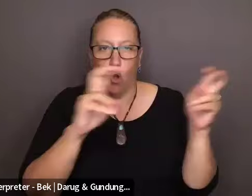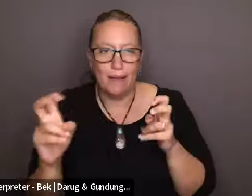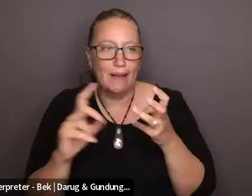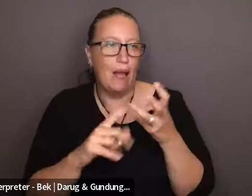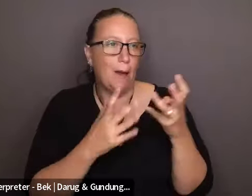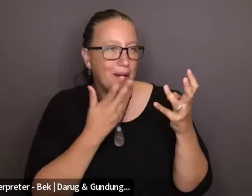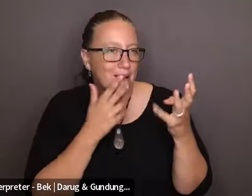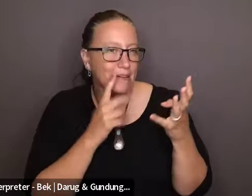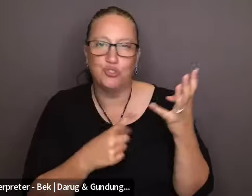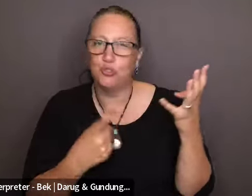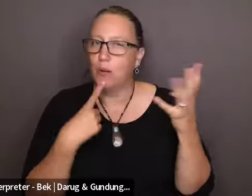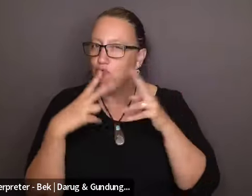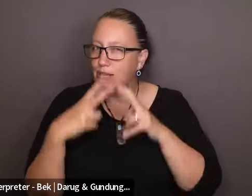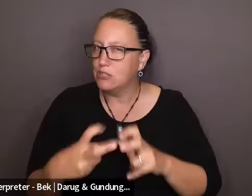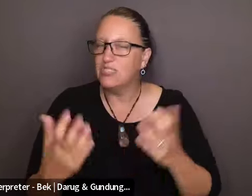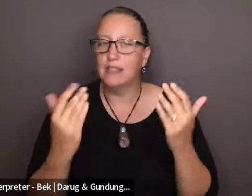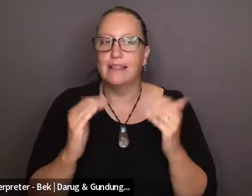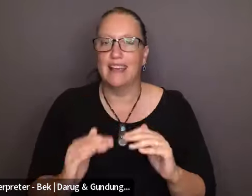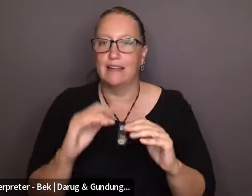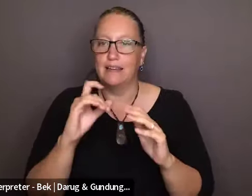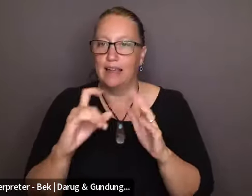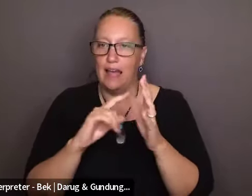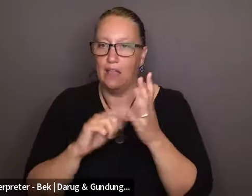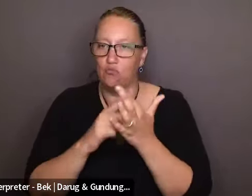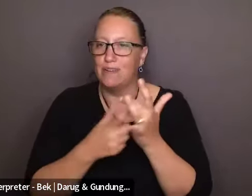We will explain what we're funding, the topics, the